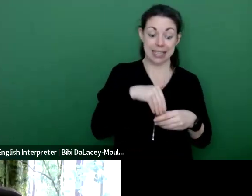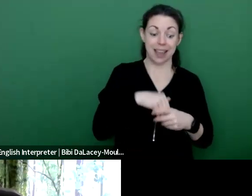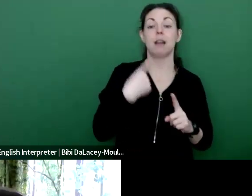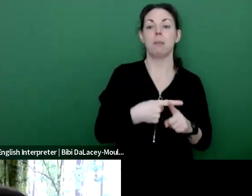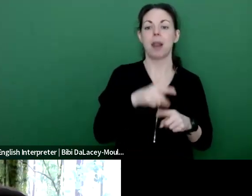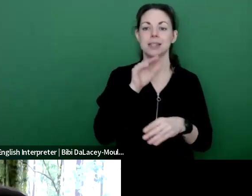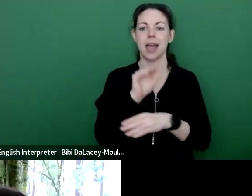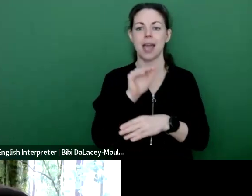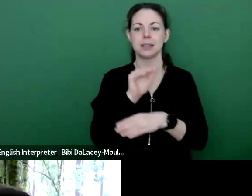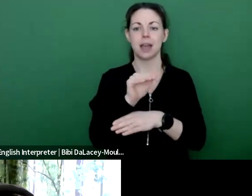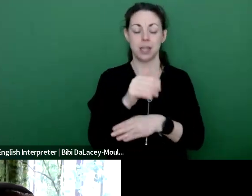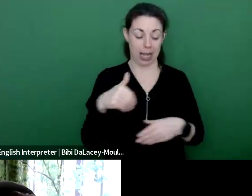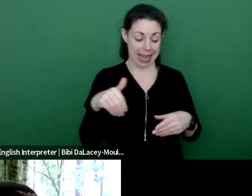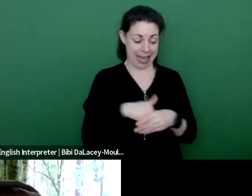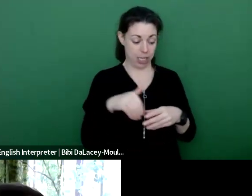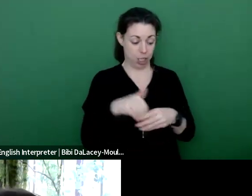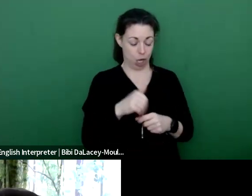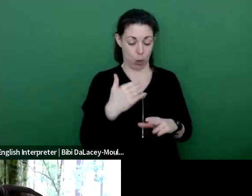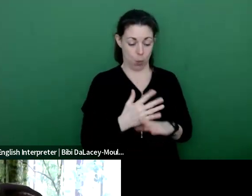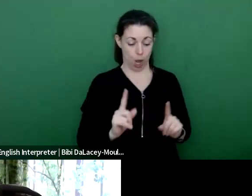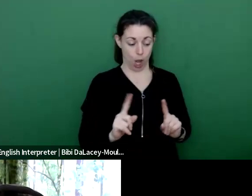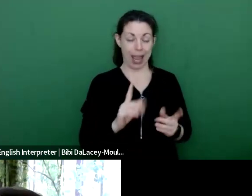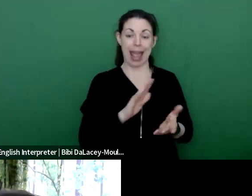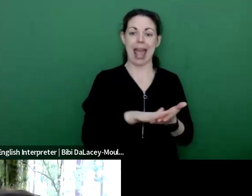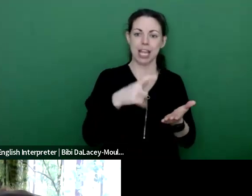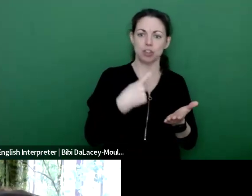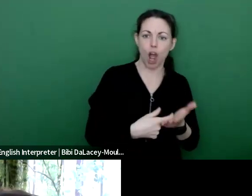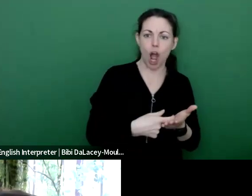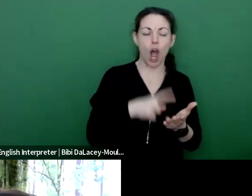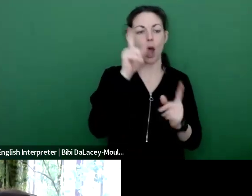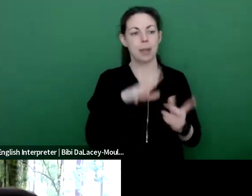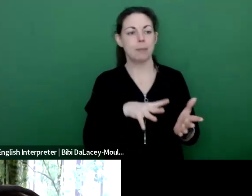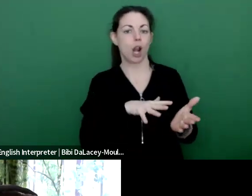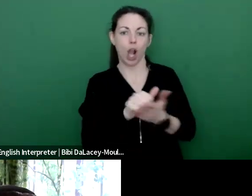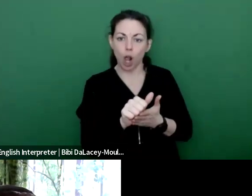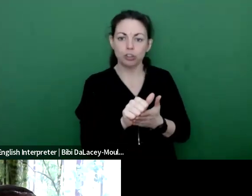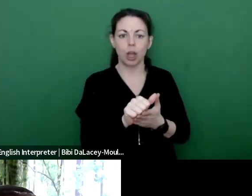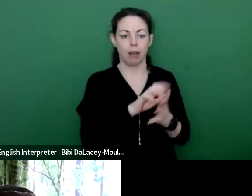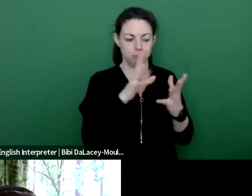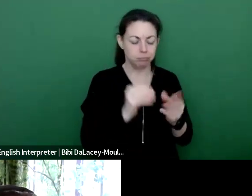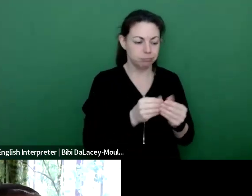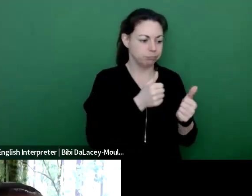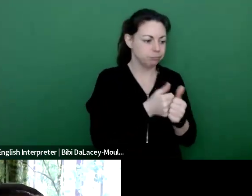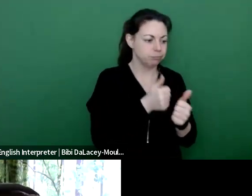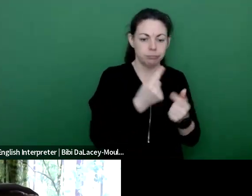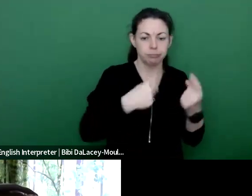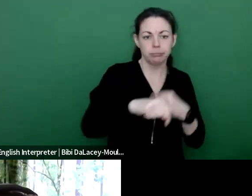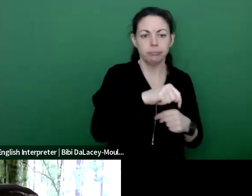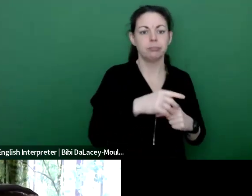internally, I do the HR and the people and culture side of things. So, that involved, when I first started